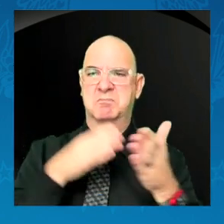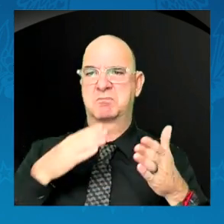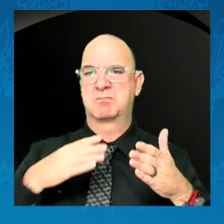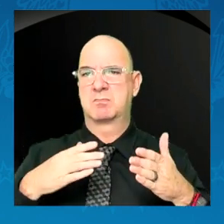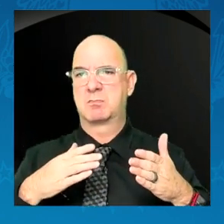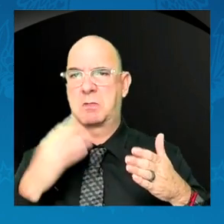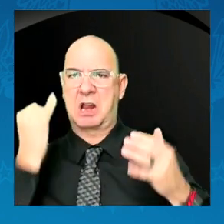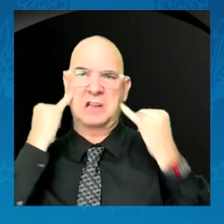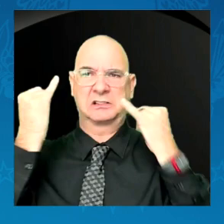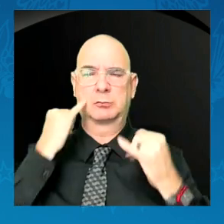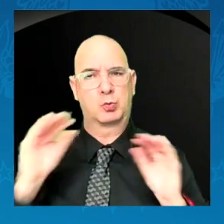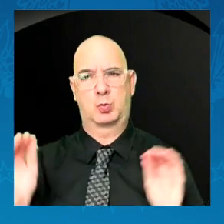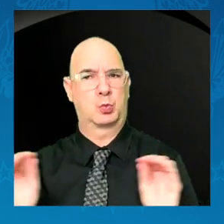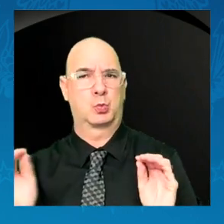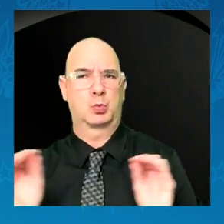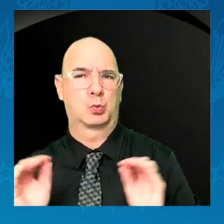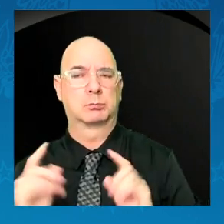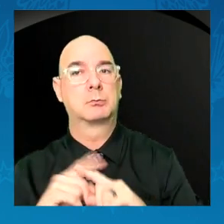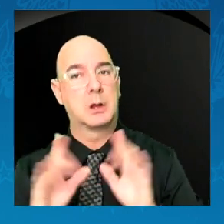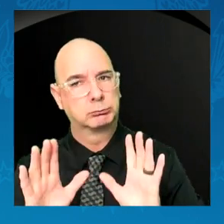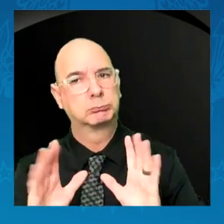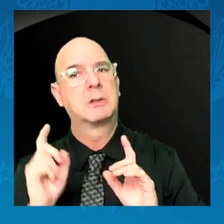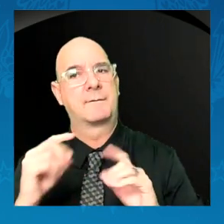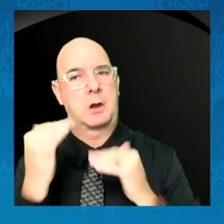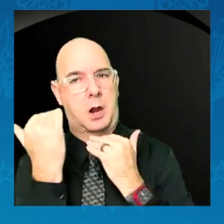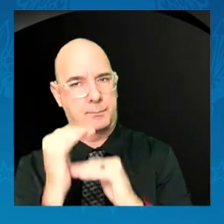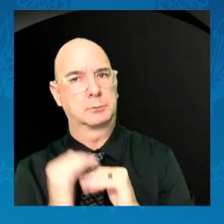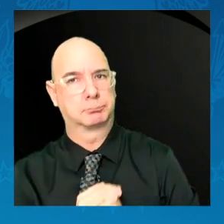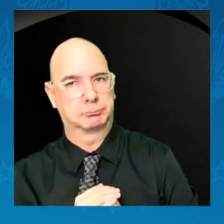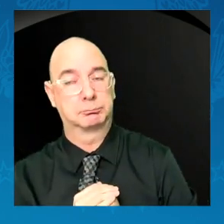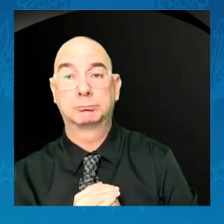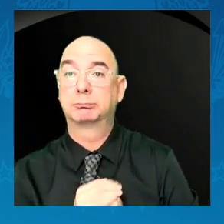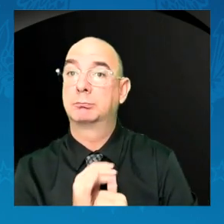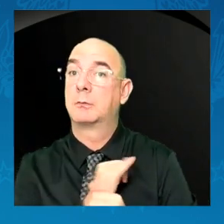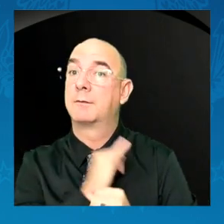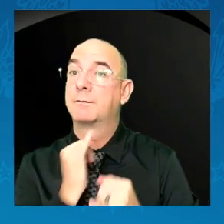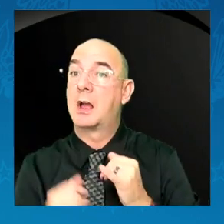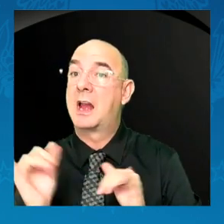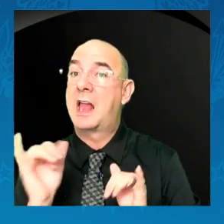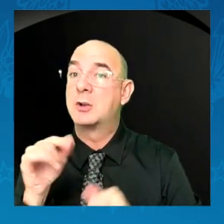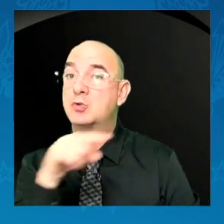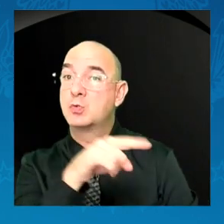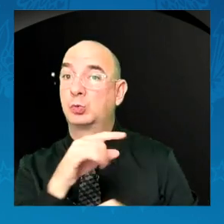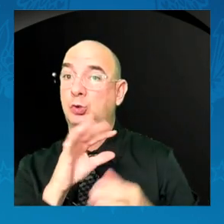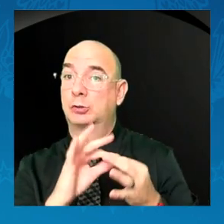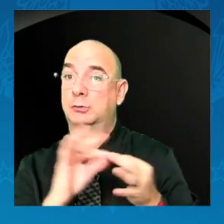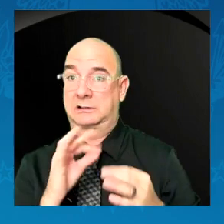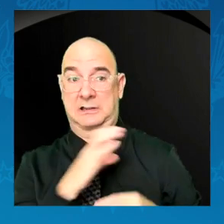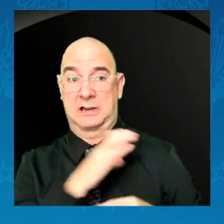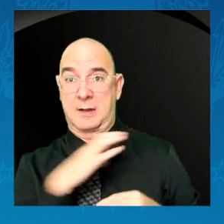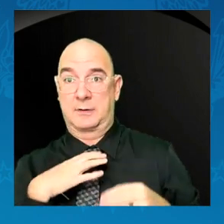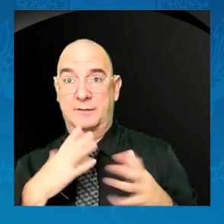Finally, Madam Vice President and as you and your council members have already noted, the national security and economic prosperity